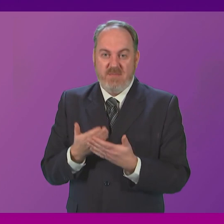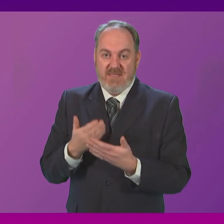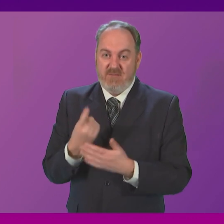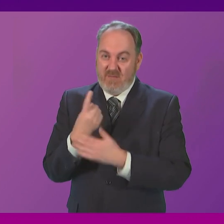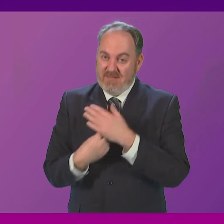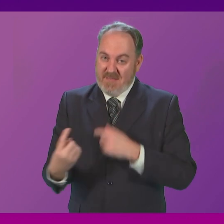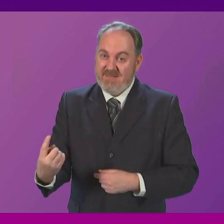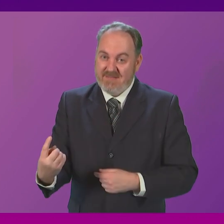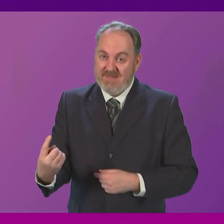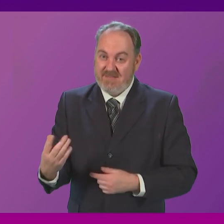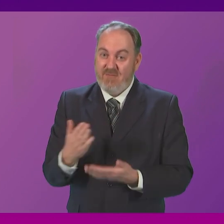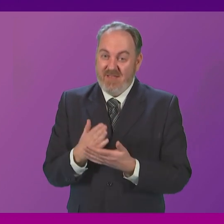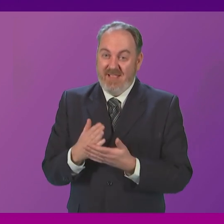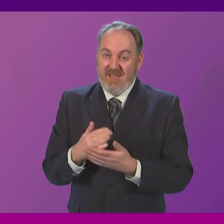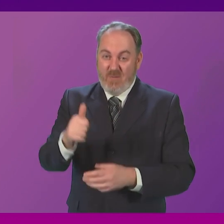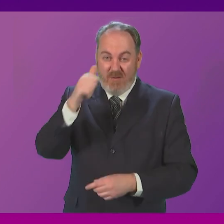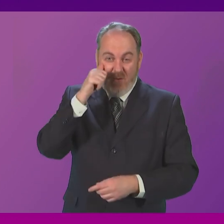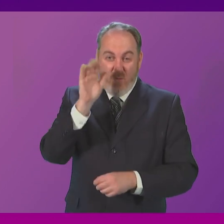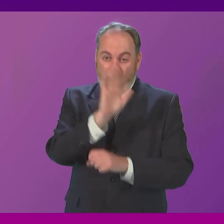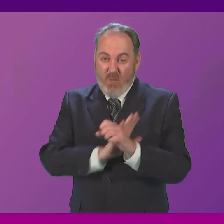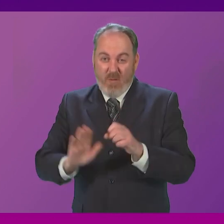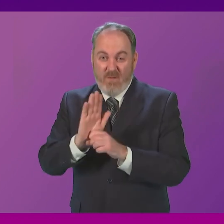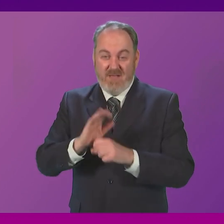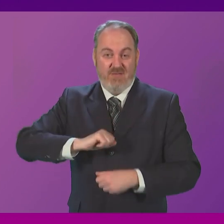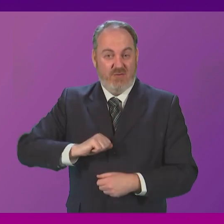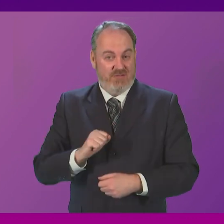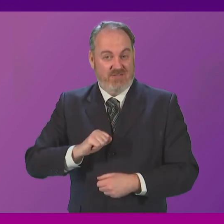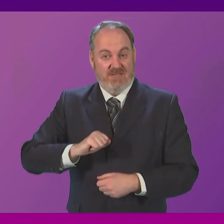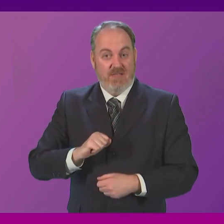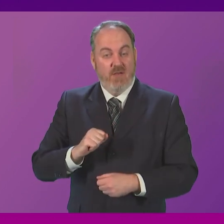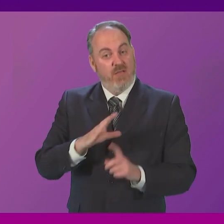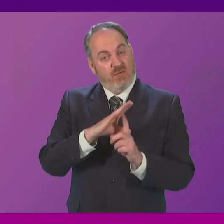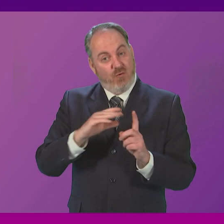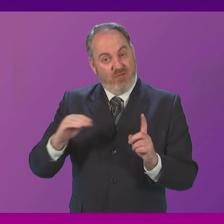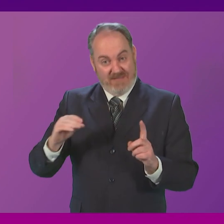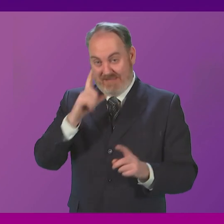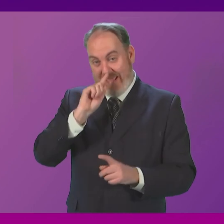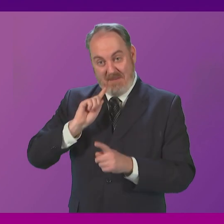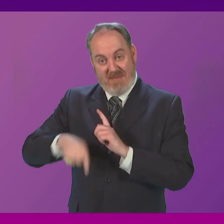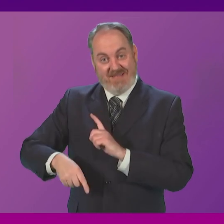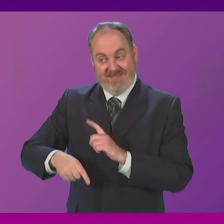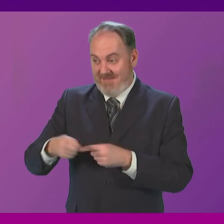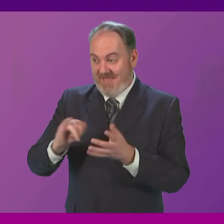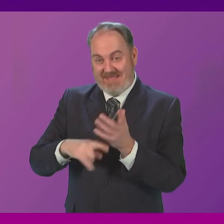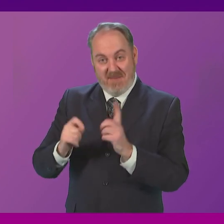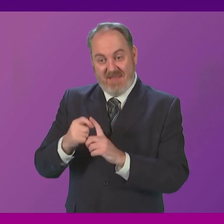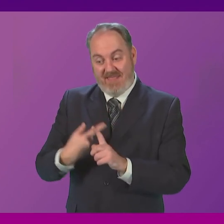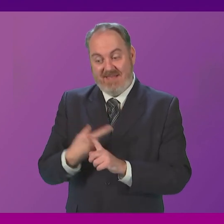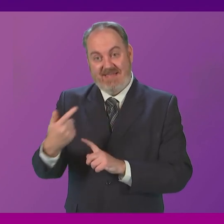To make that happen, the Scottish Conservative and Unionist Party is the only party that can beat the SNP in communities across Scotland in both next year’s general election and